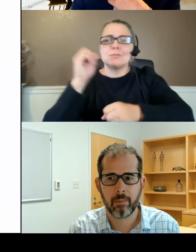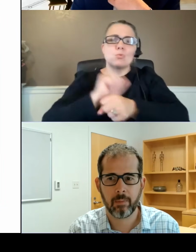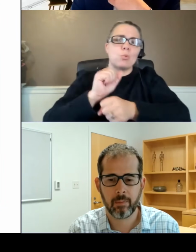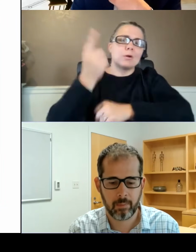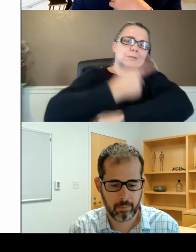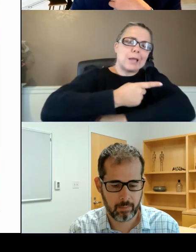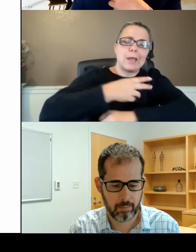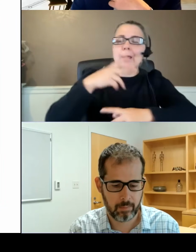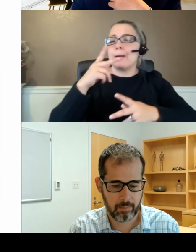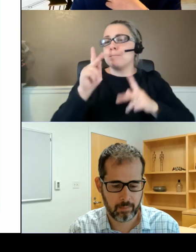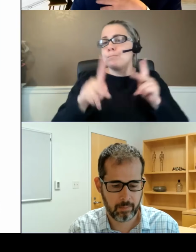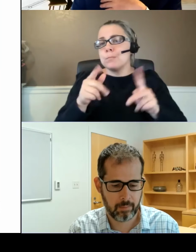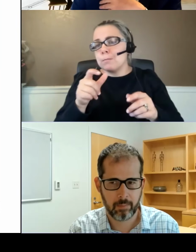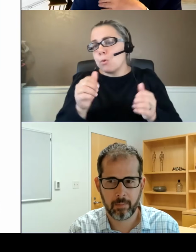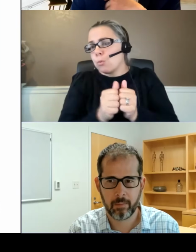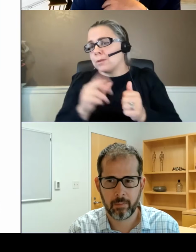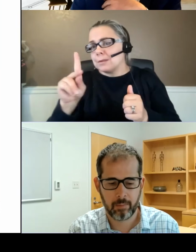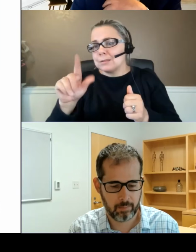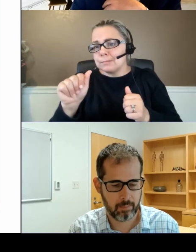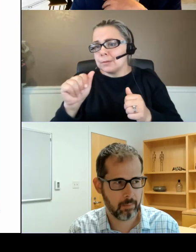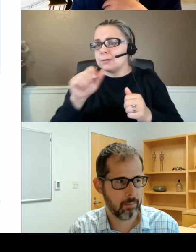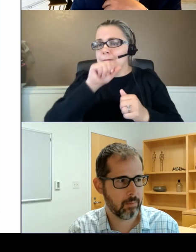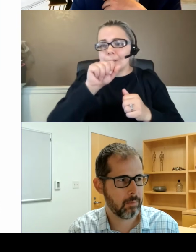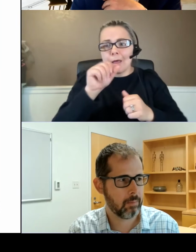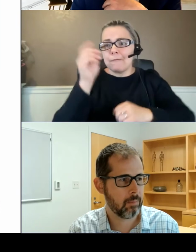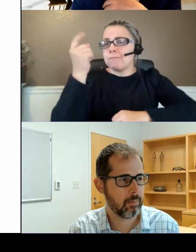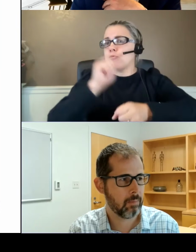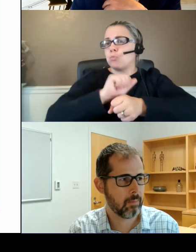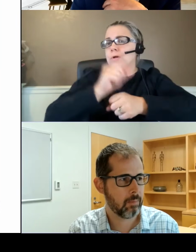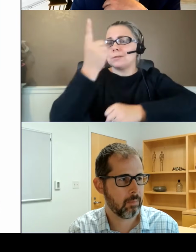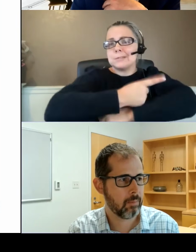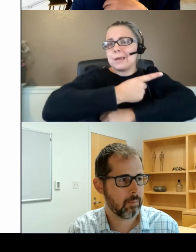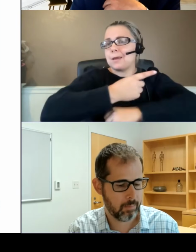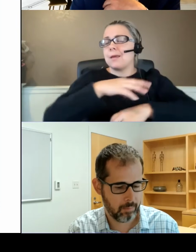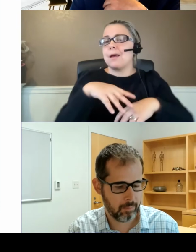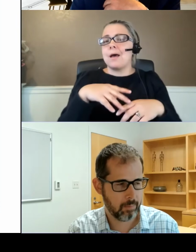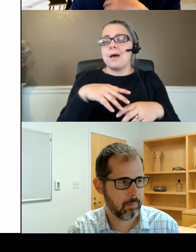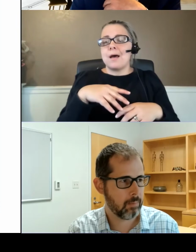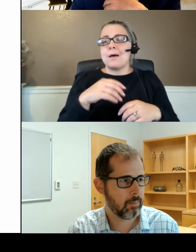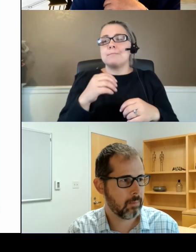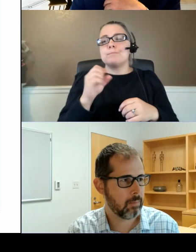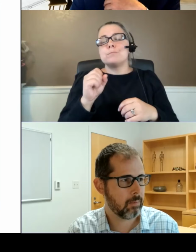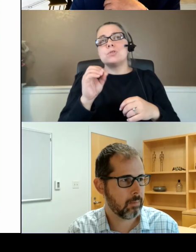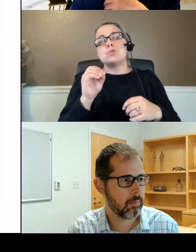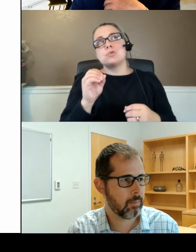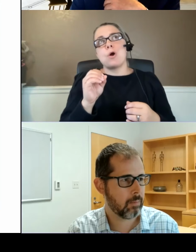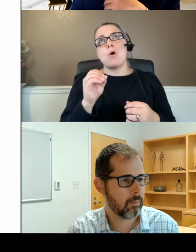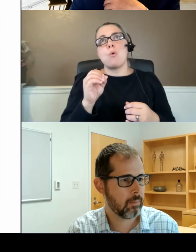it's just a great tool. It's also the Cadillac of all HR software. And so I, one of the things that